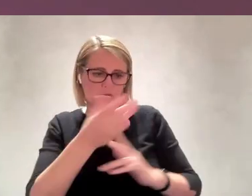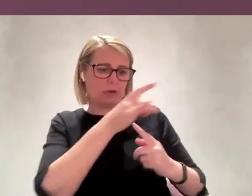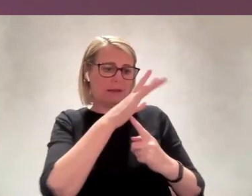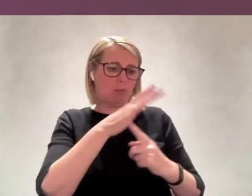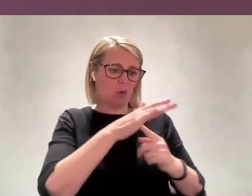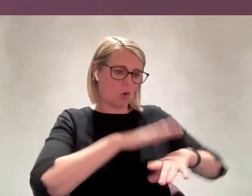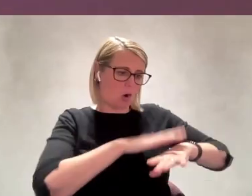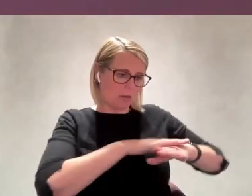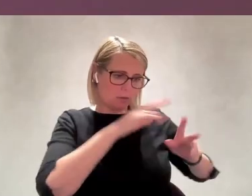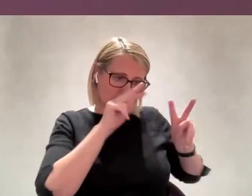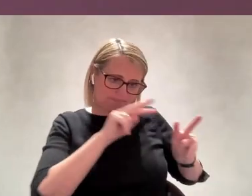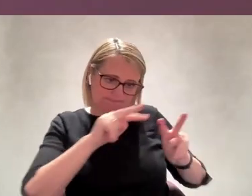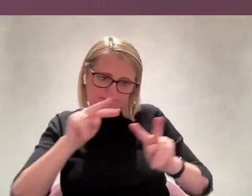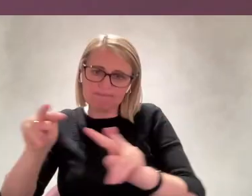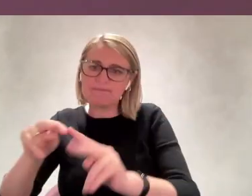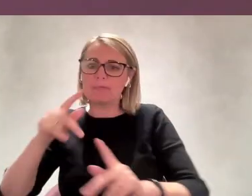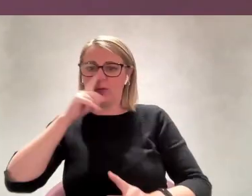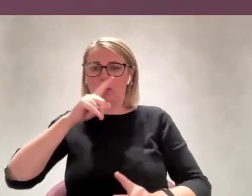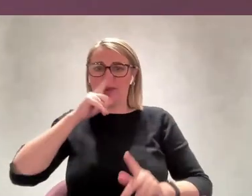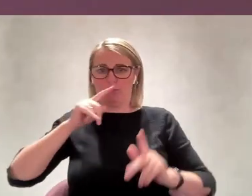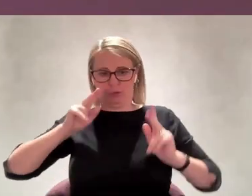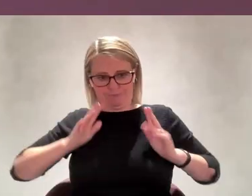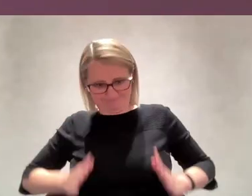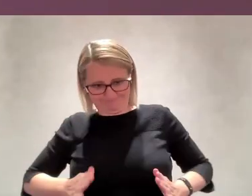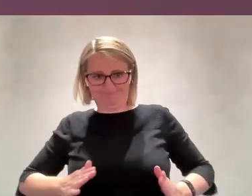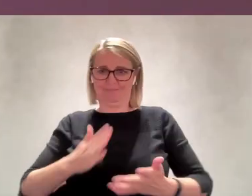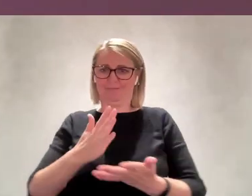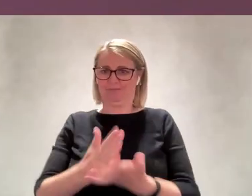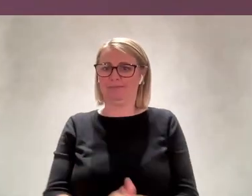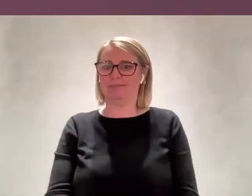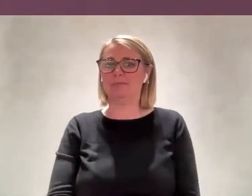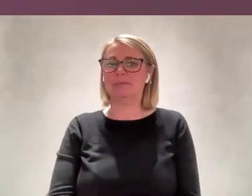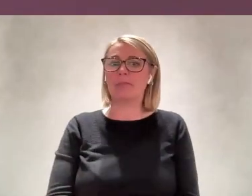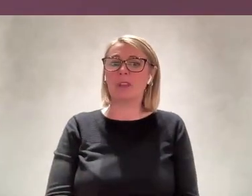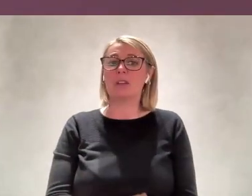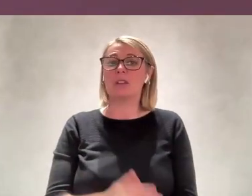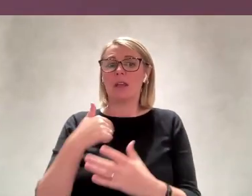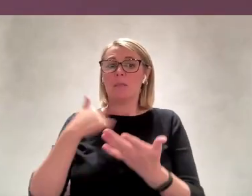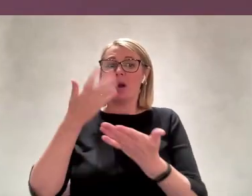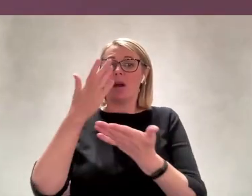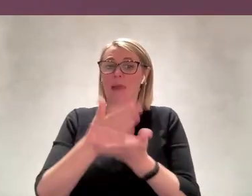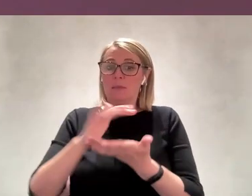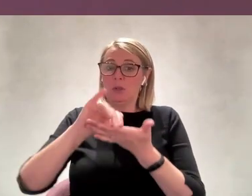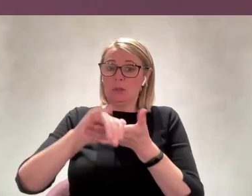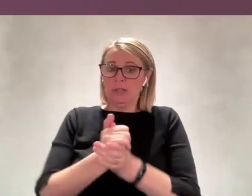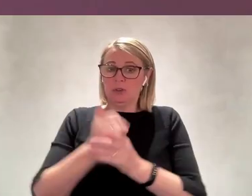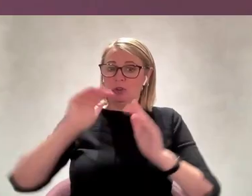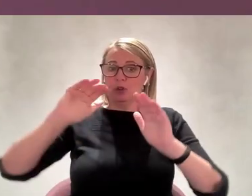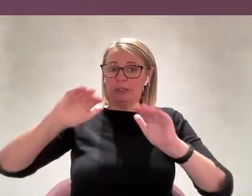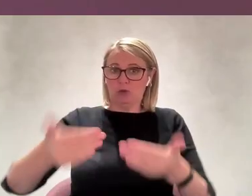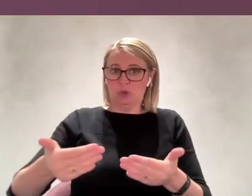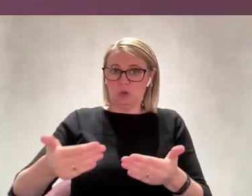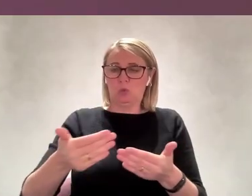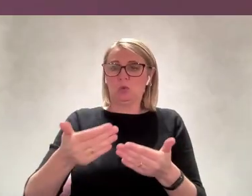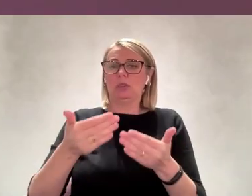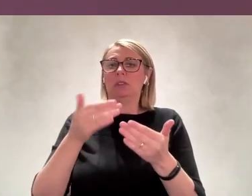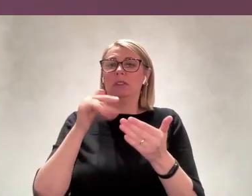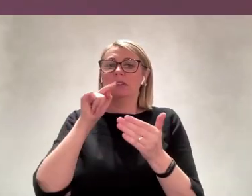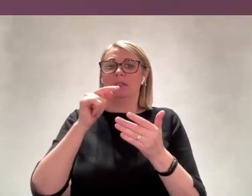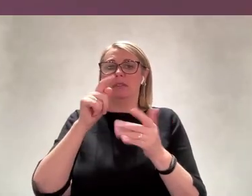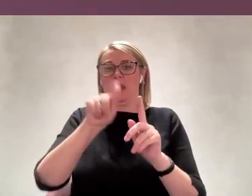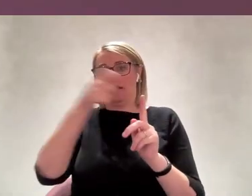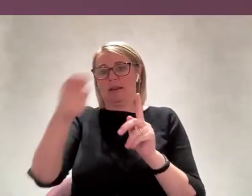So now it is my absolute pleasure to introduce our next